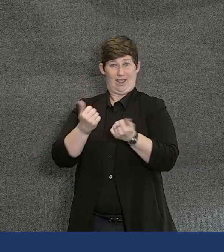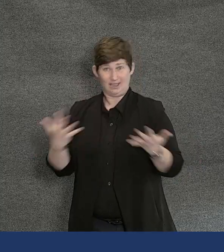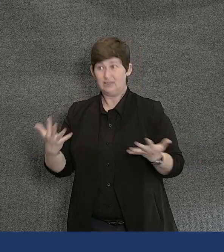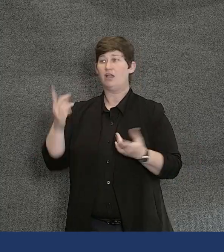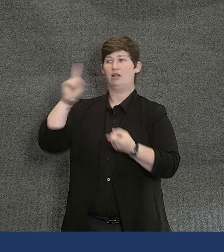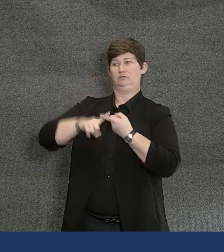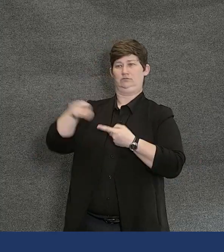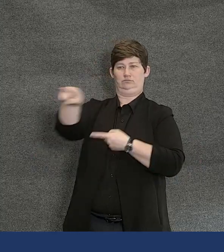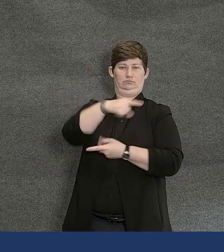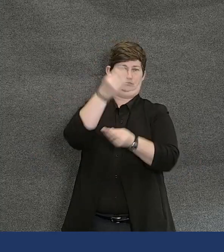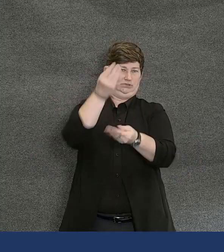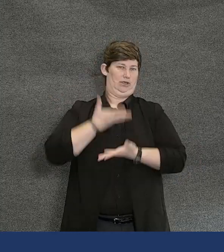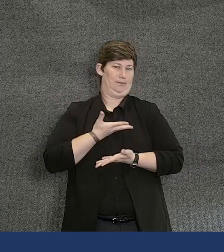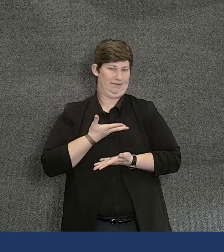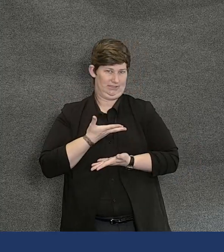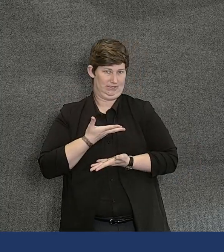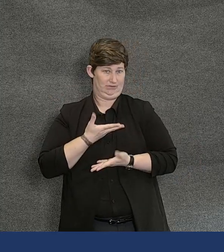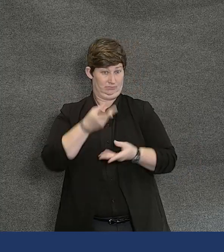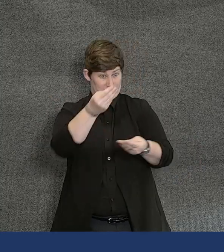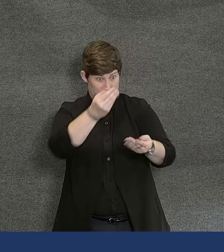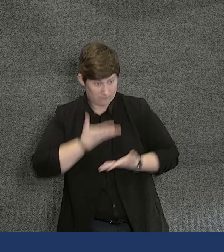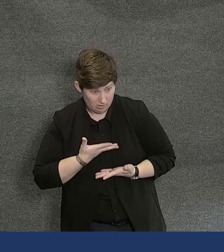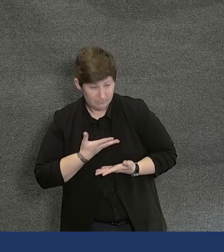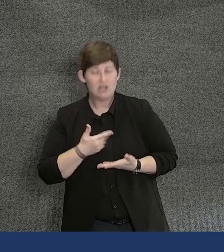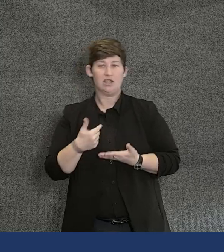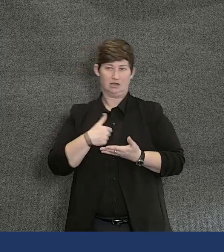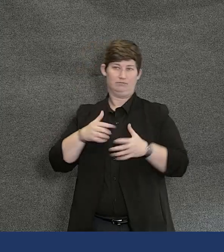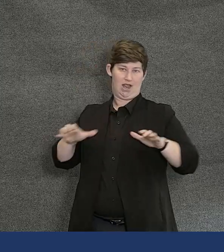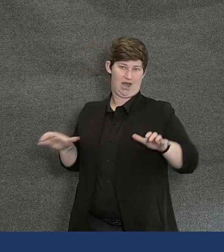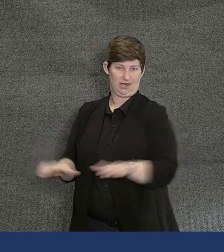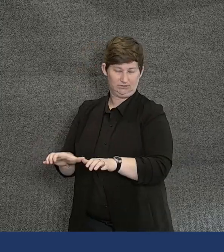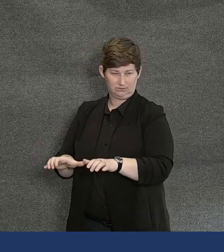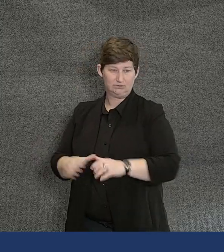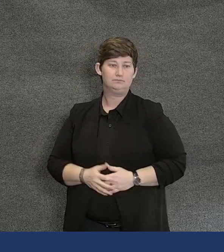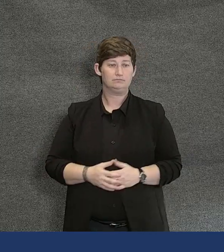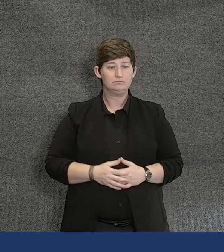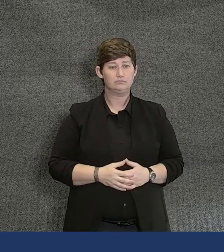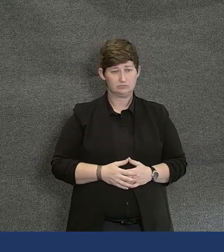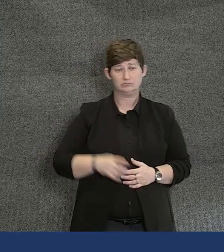who are fighting on the front line on these issues?